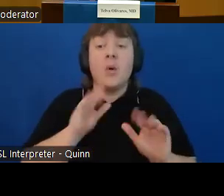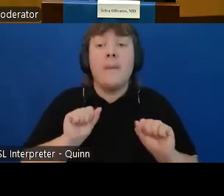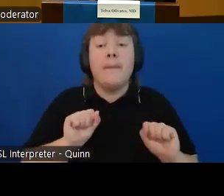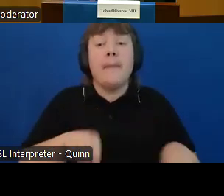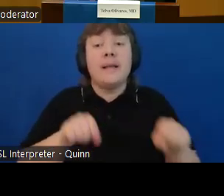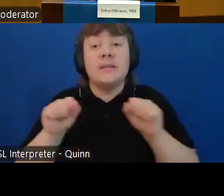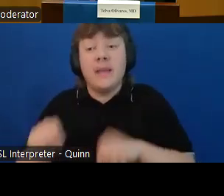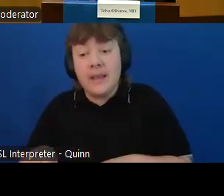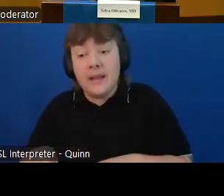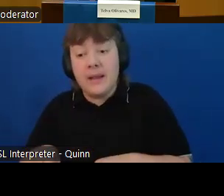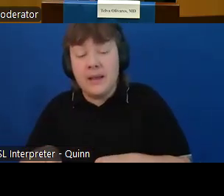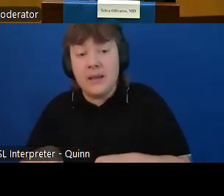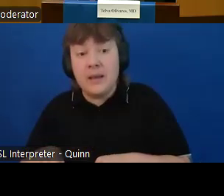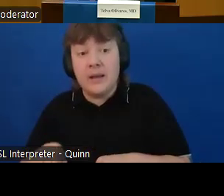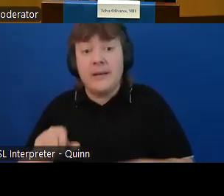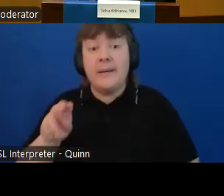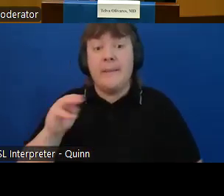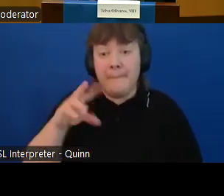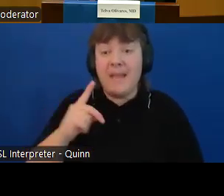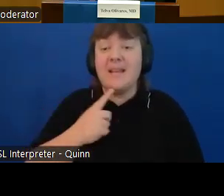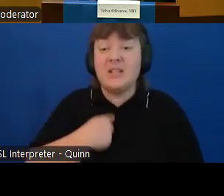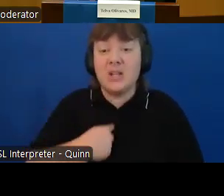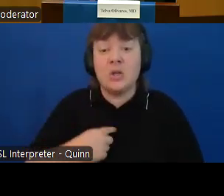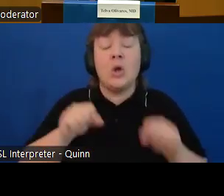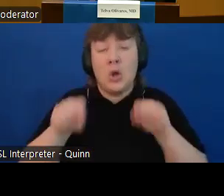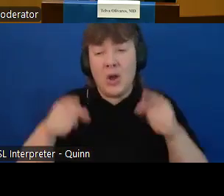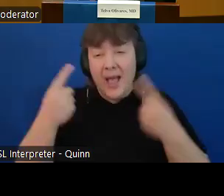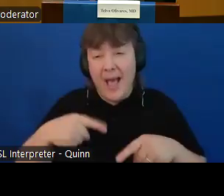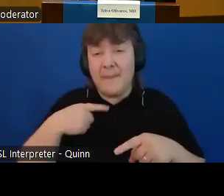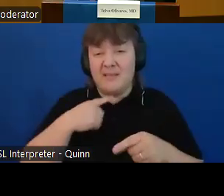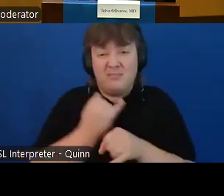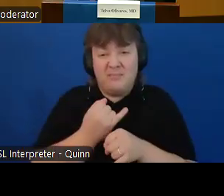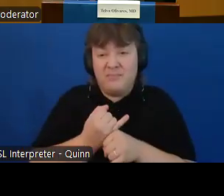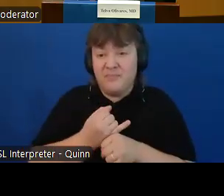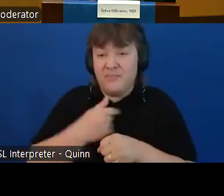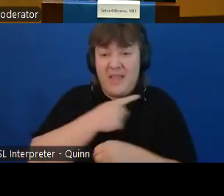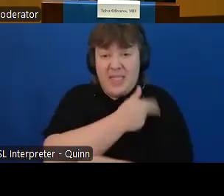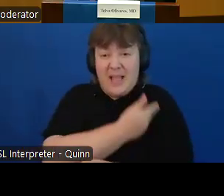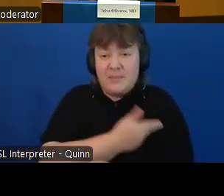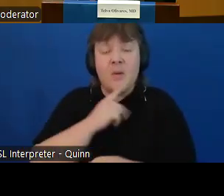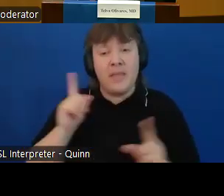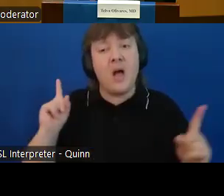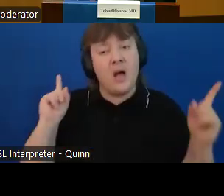that a made ingestion could happen within the facility, but that is complicated logistically